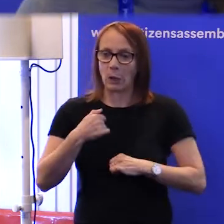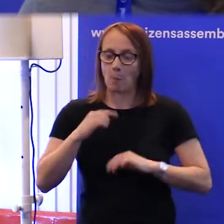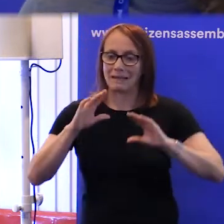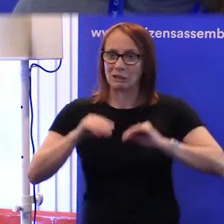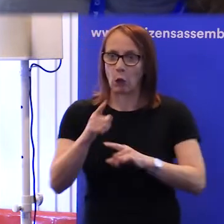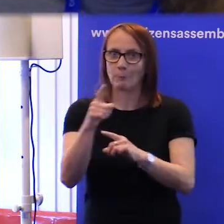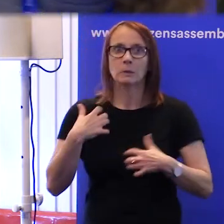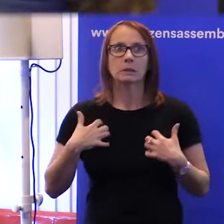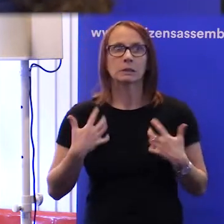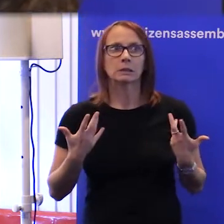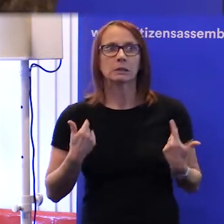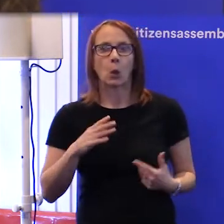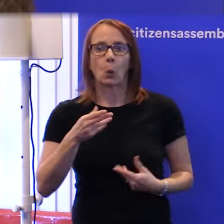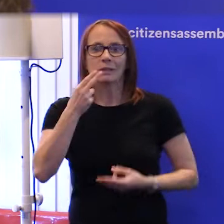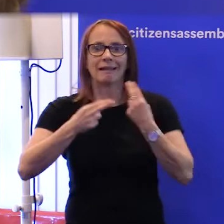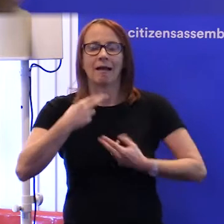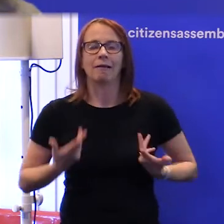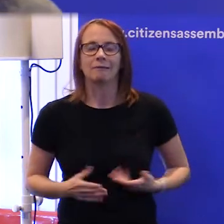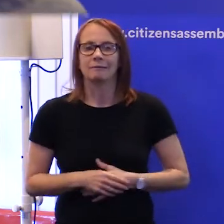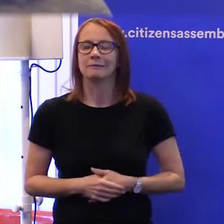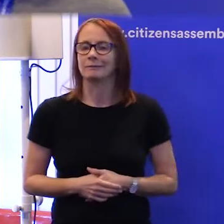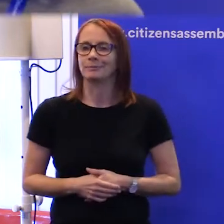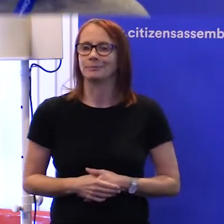will not stay here long but just to give you a little bit of housekeeping and the